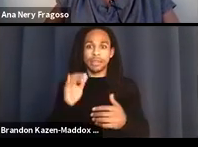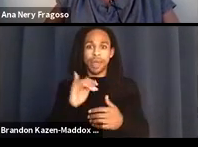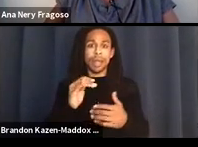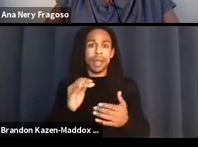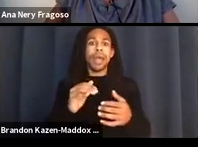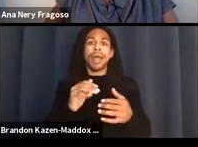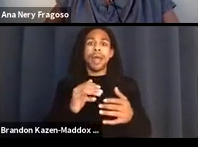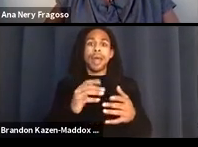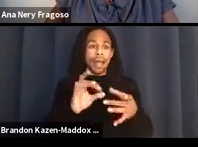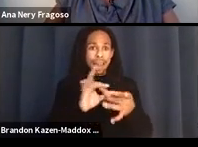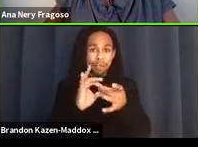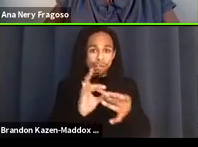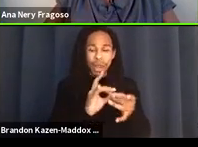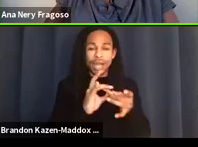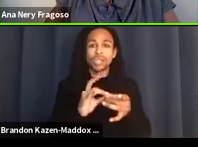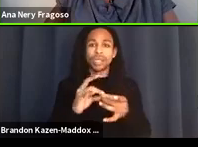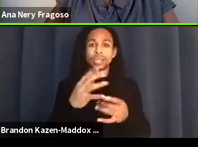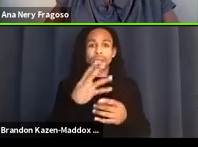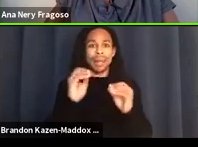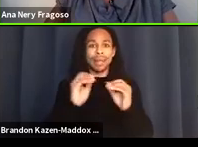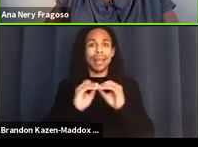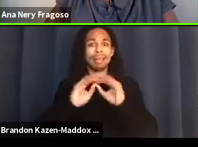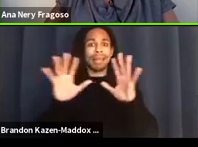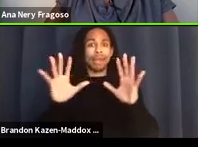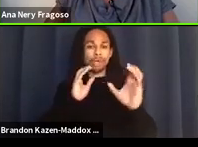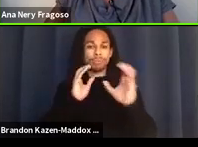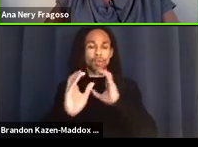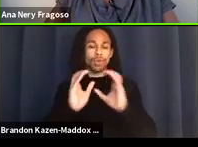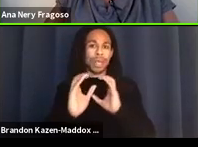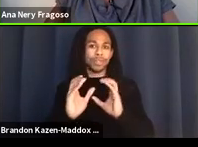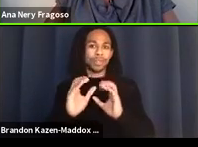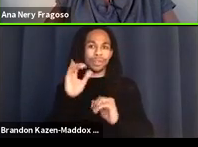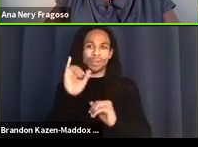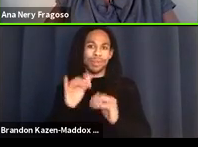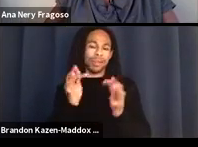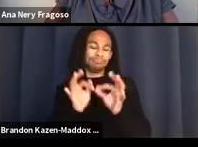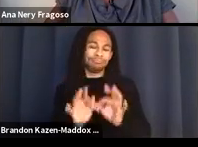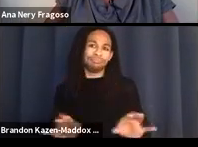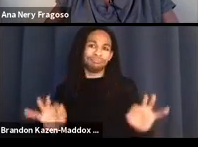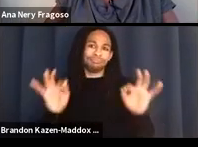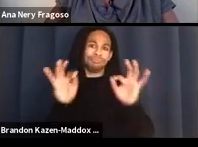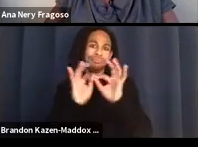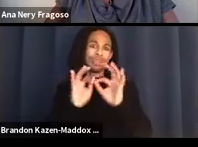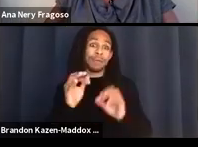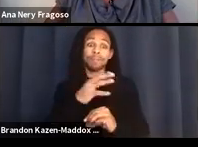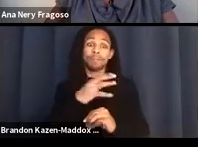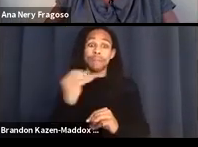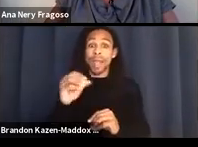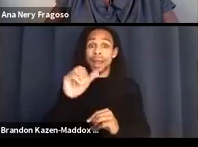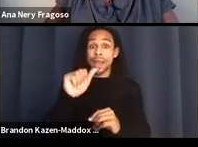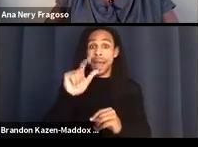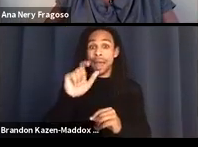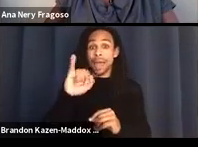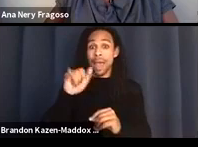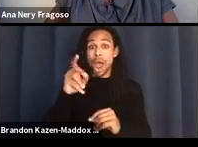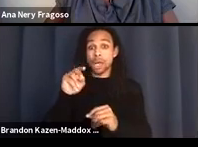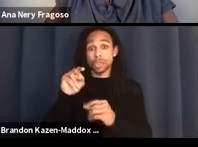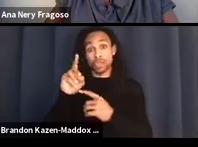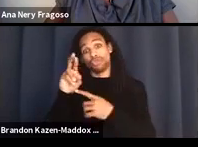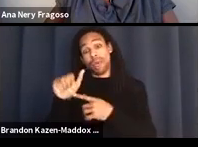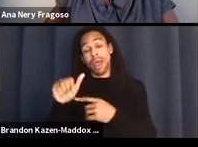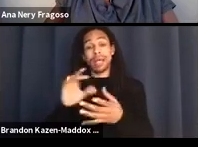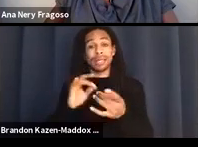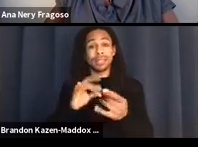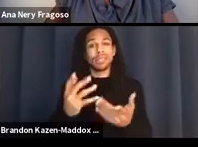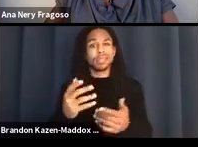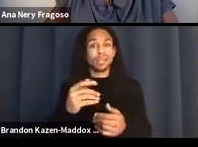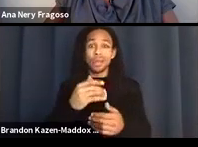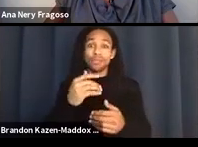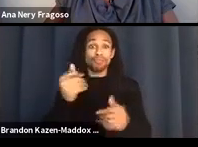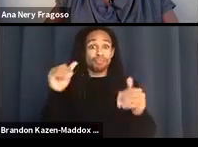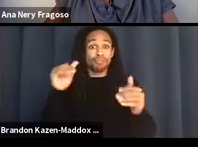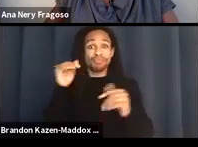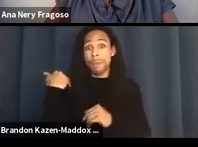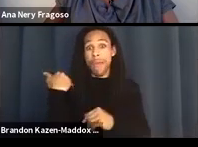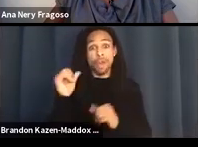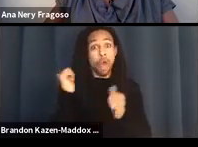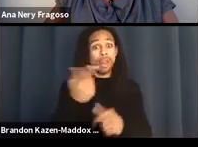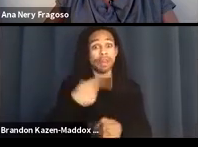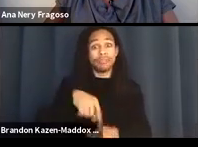that means talking to a friend on how dance has impacted your life or writing to your